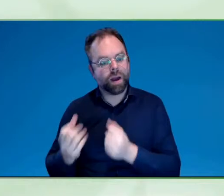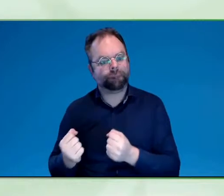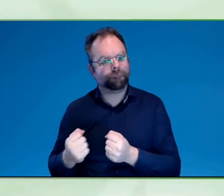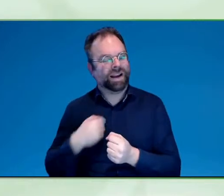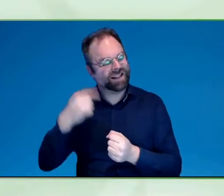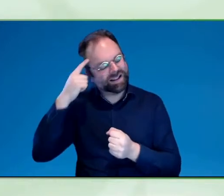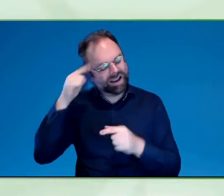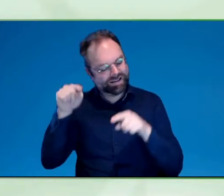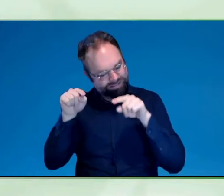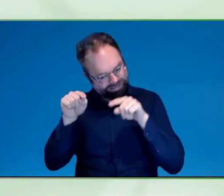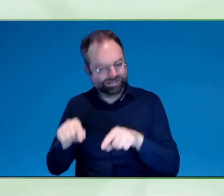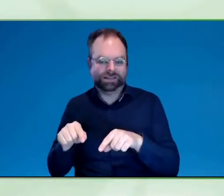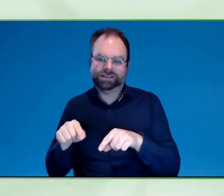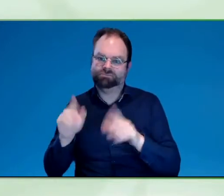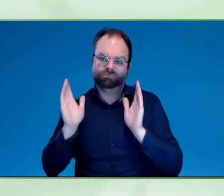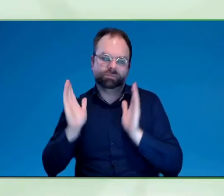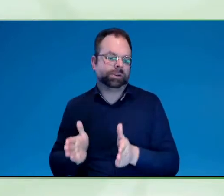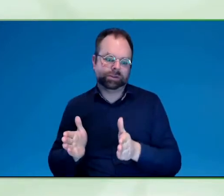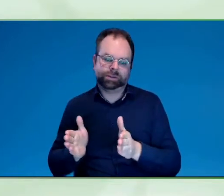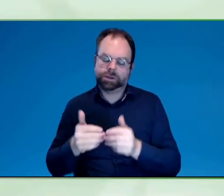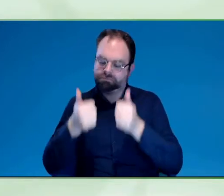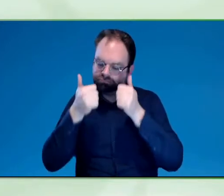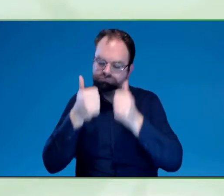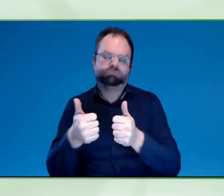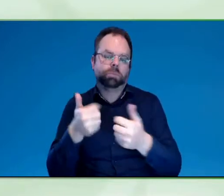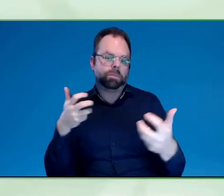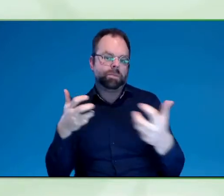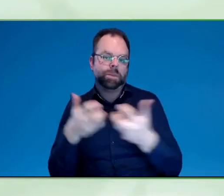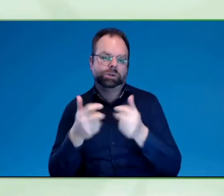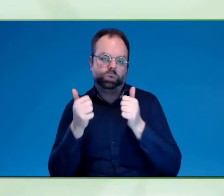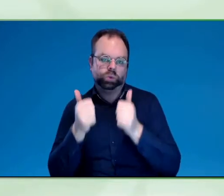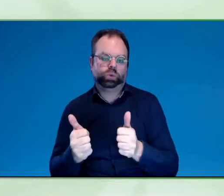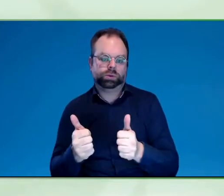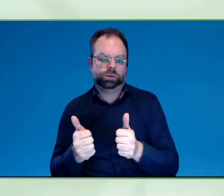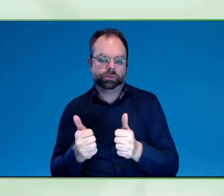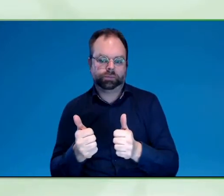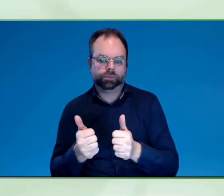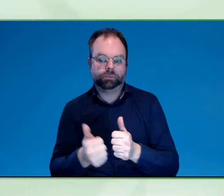experiences. If we work together we can do much more than we can do alone. I agree with that.